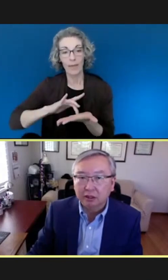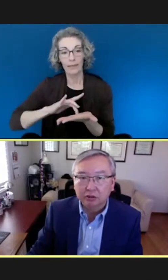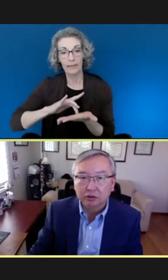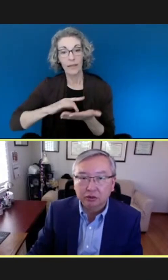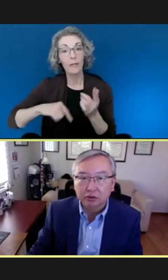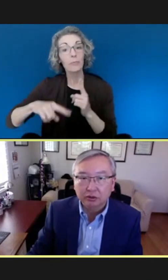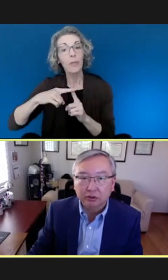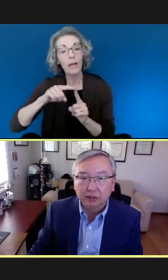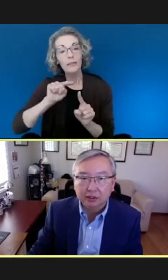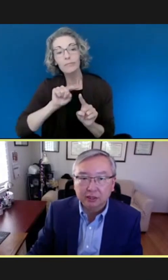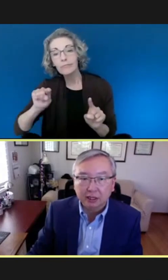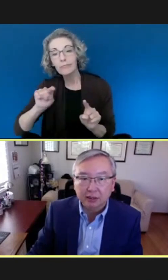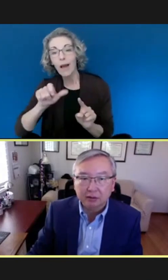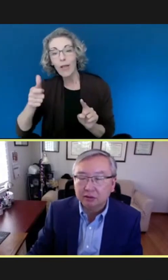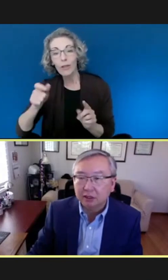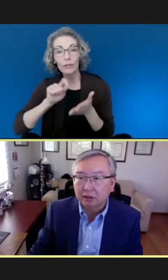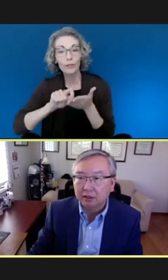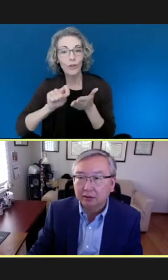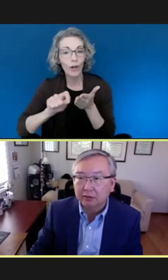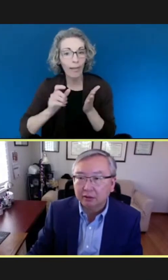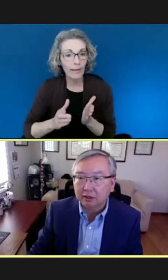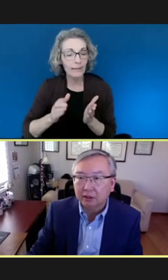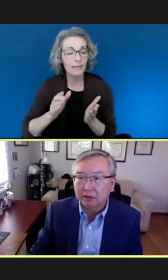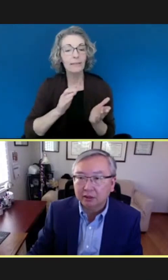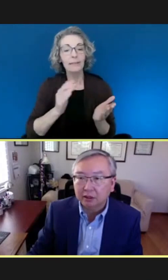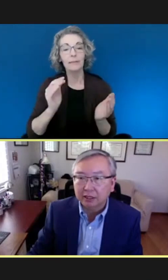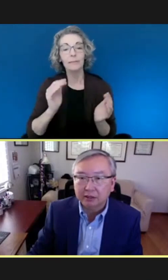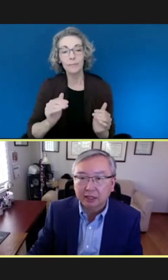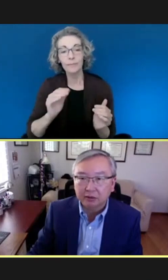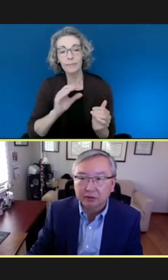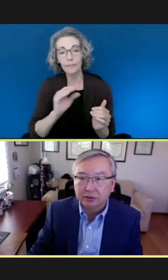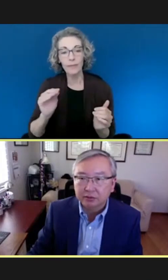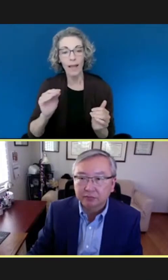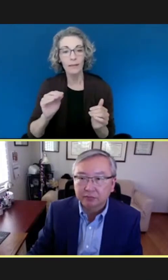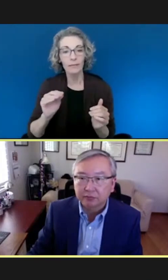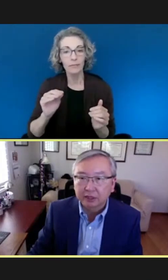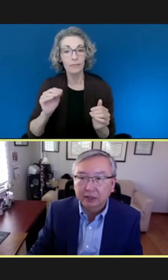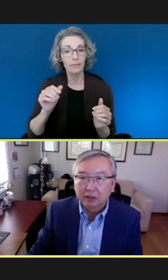together with other journalists and entertainers.